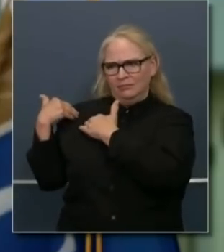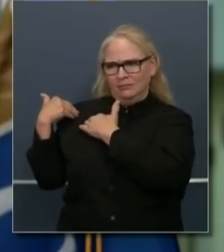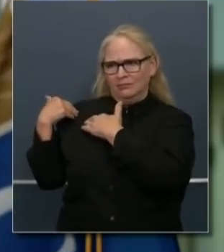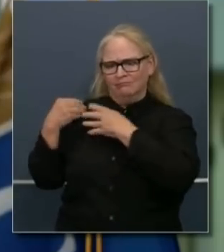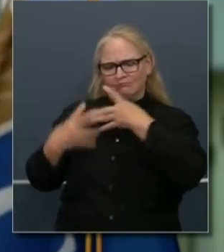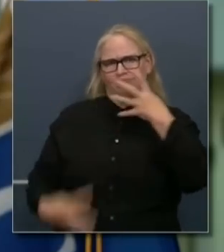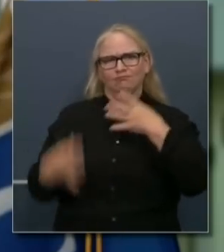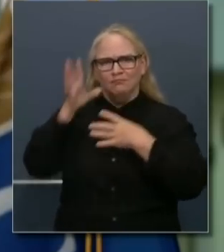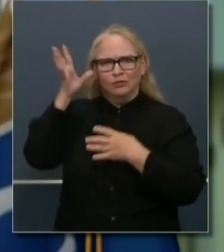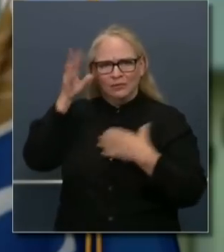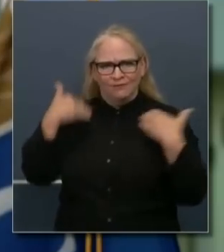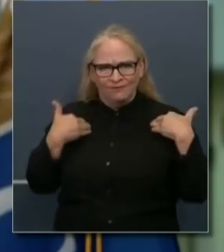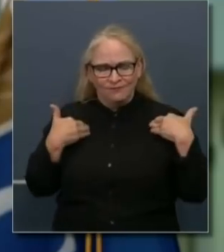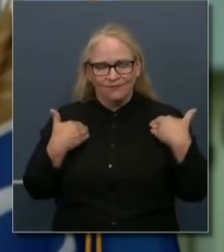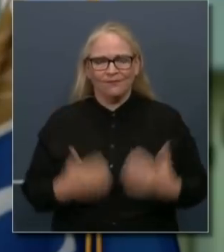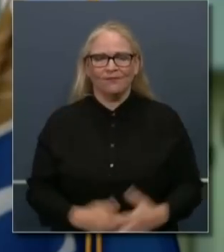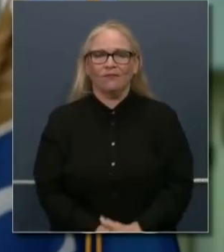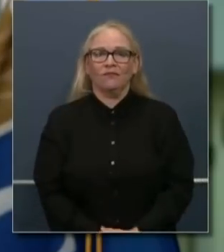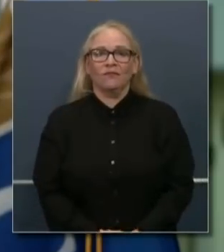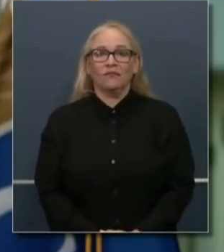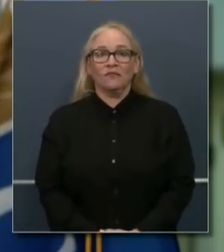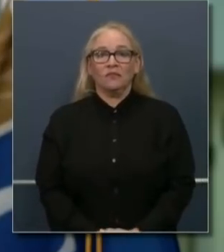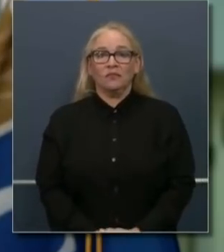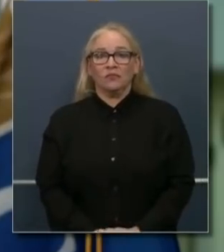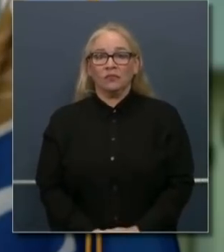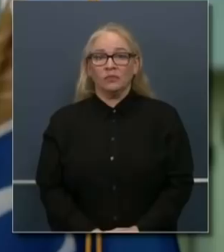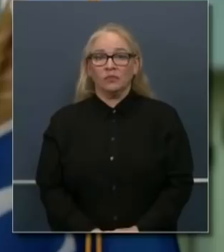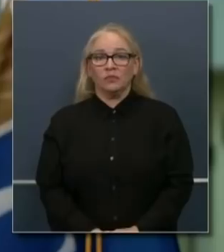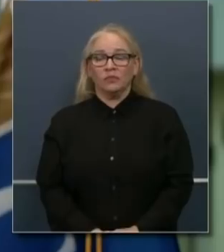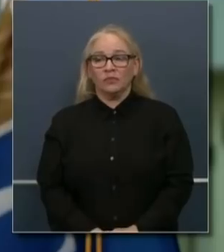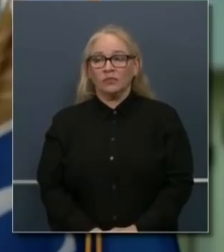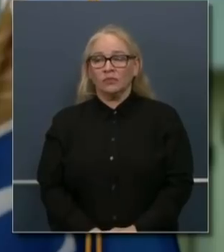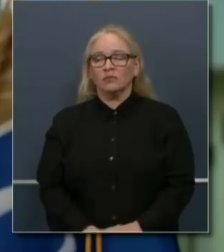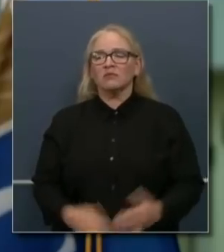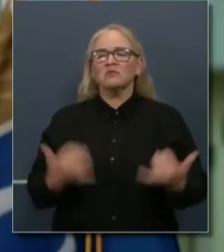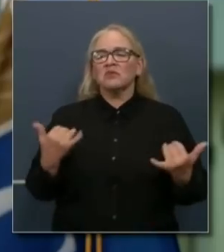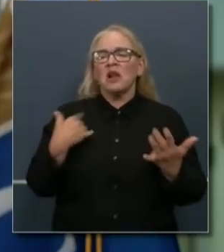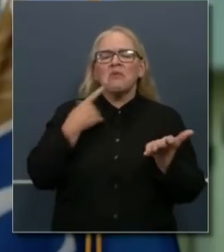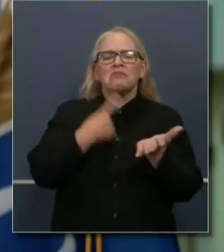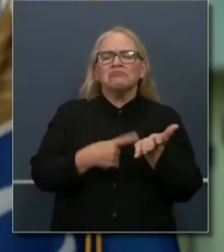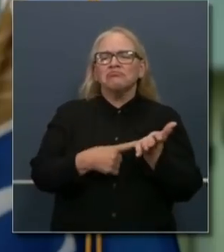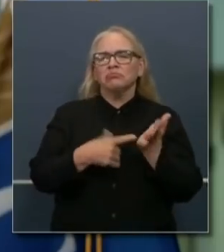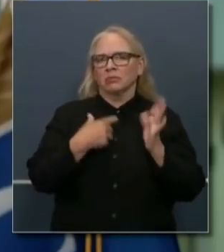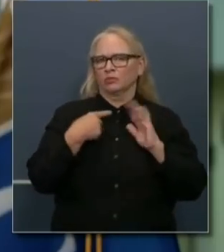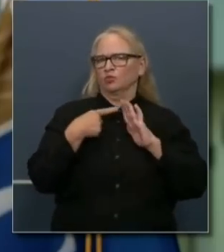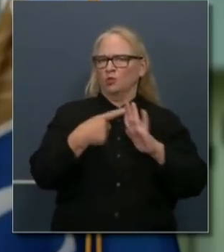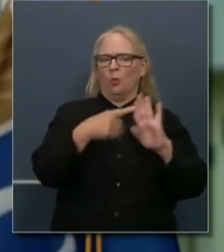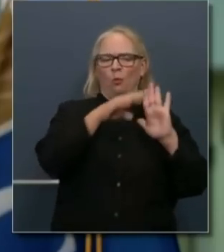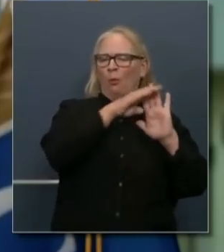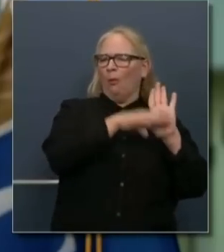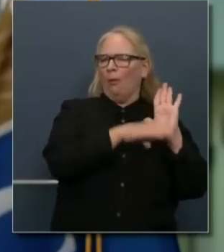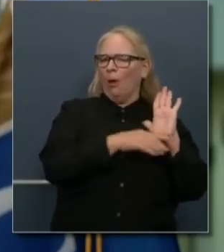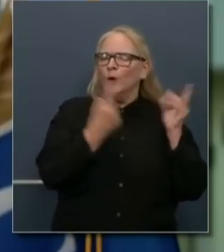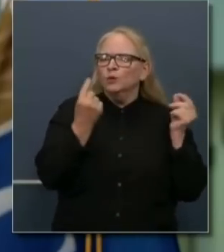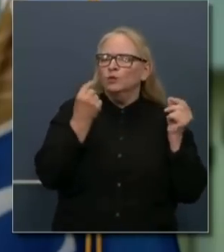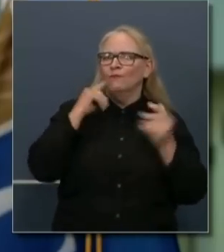EVERY YEAR TO SO MANY OTHER RESPONSIBILITIES AS PARENTS AND CAREGIVERS. SO TODAY, I WANT TO TALK ABOUT